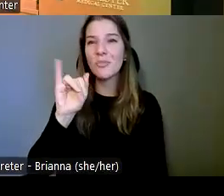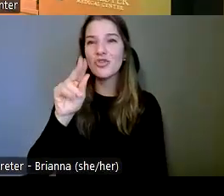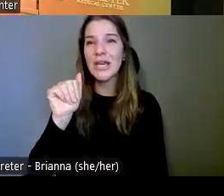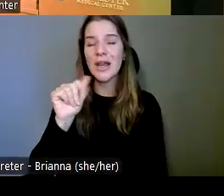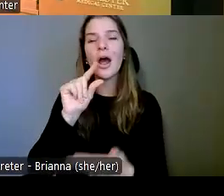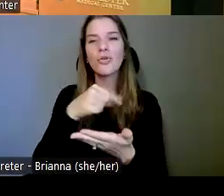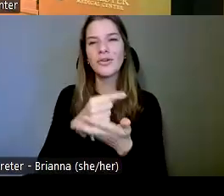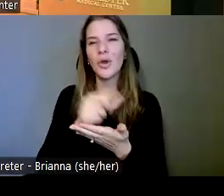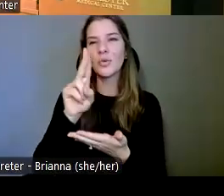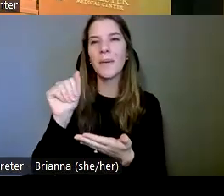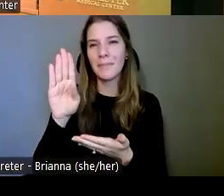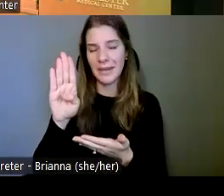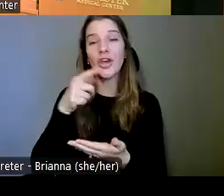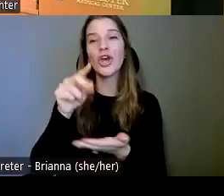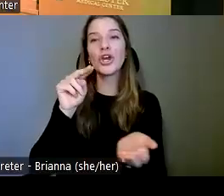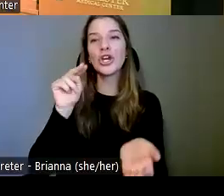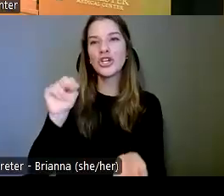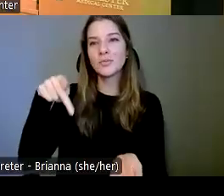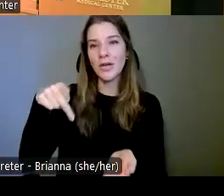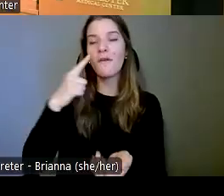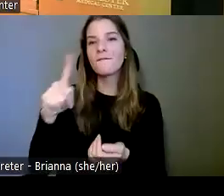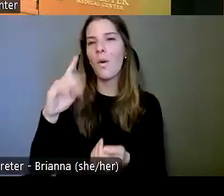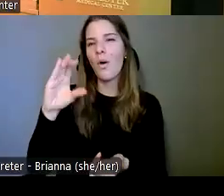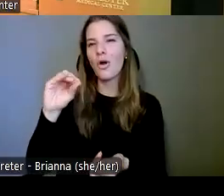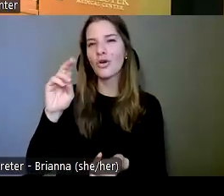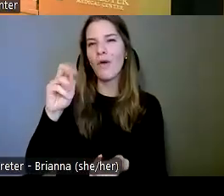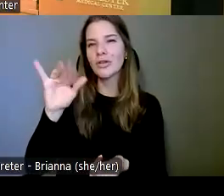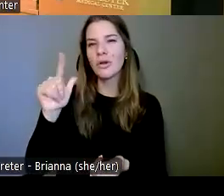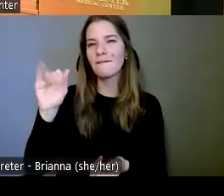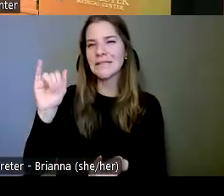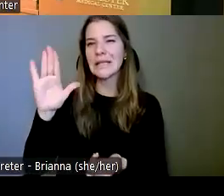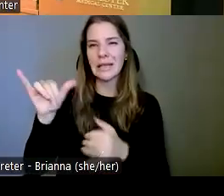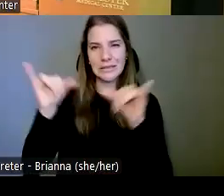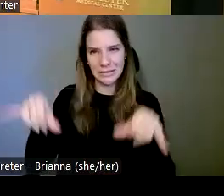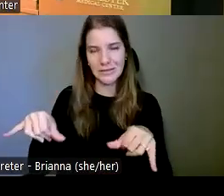is now a nurse practitioner in the correctional system. Katie actually went to Williams College,